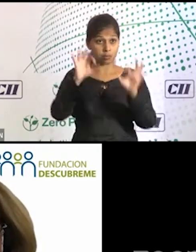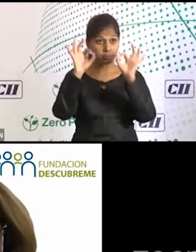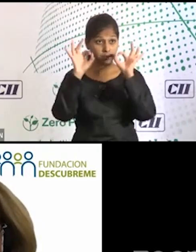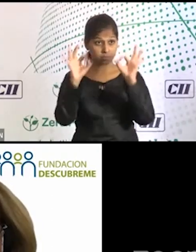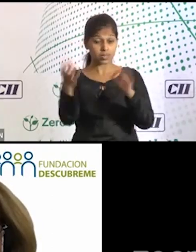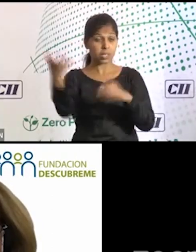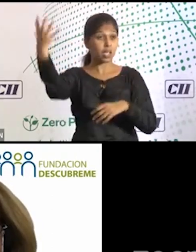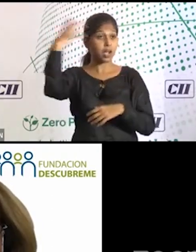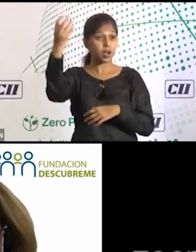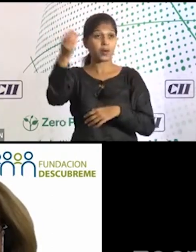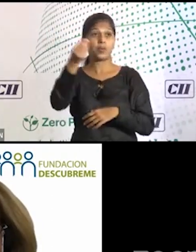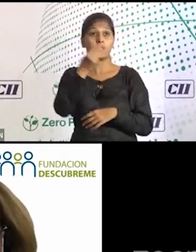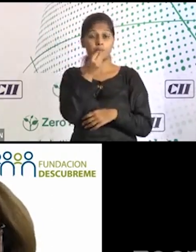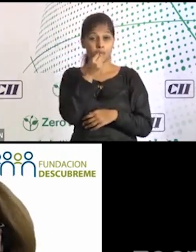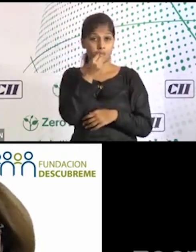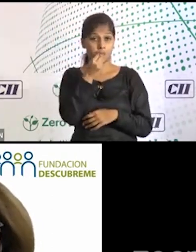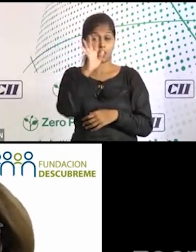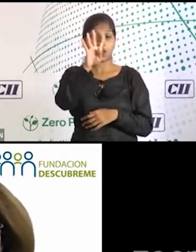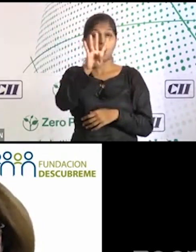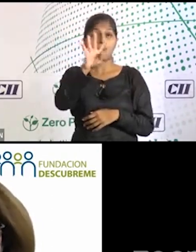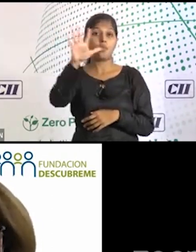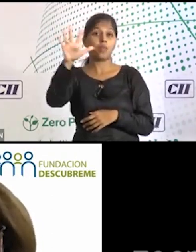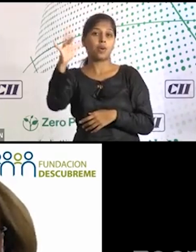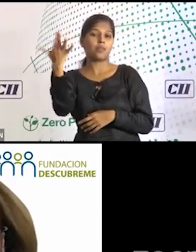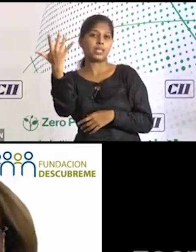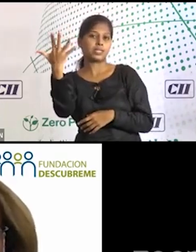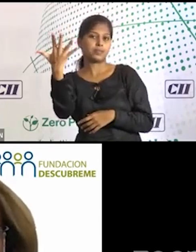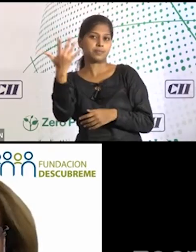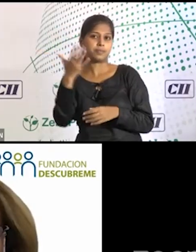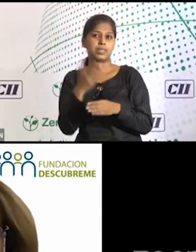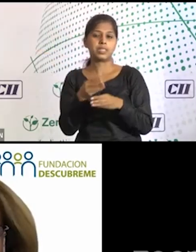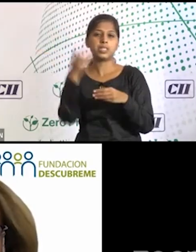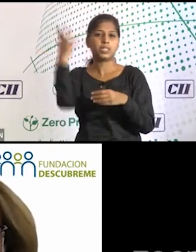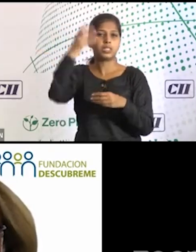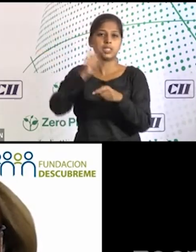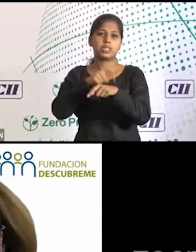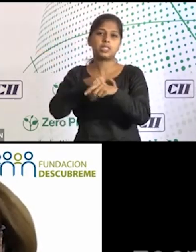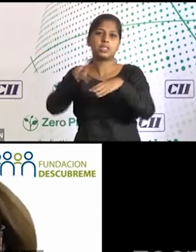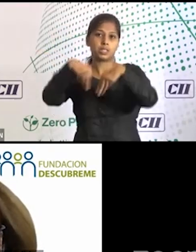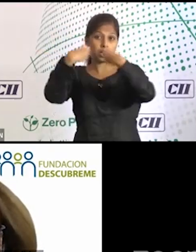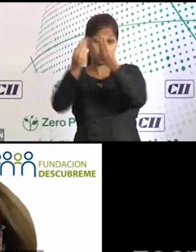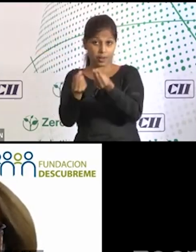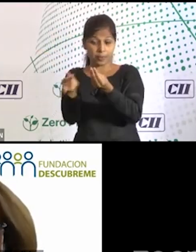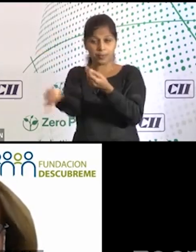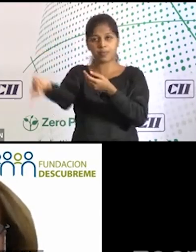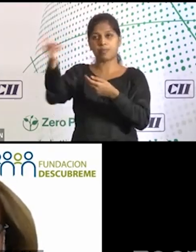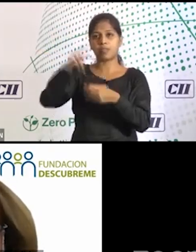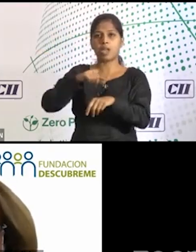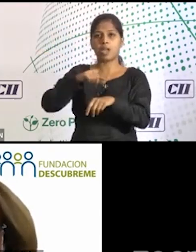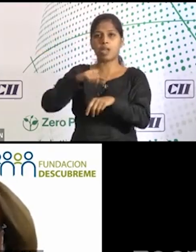Now, it is a 45 minute break. We will reconvene here at 2 p.m.